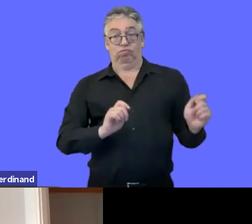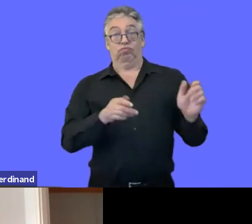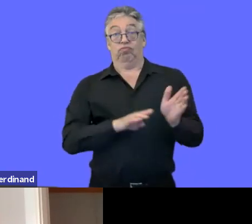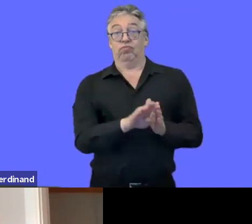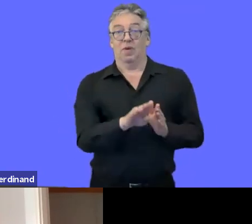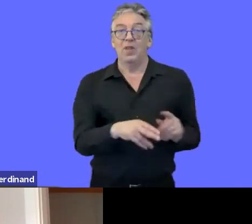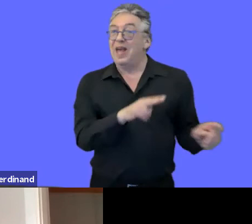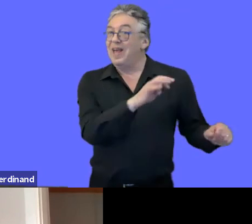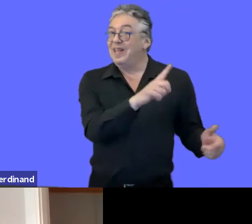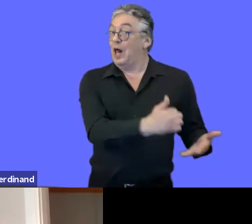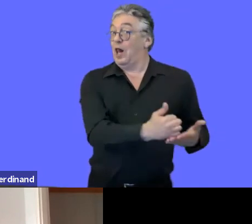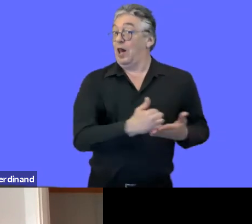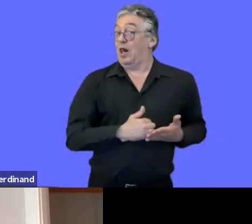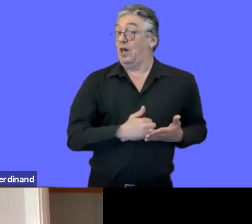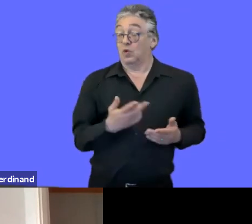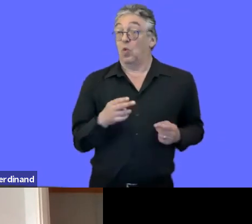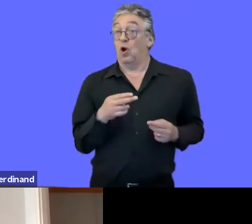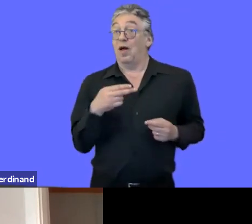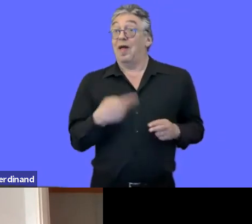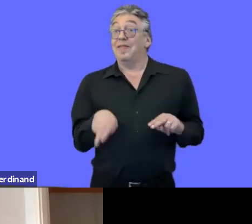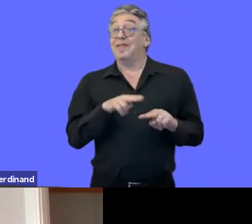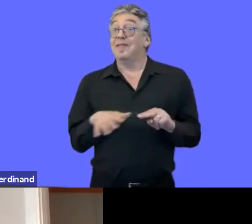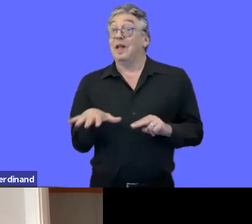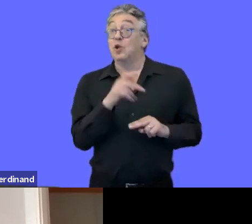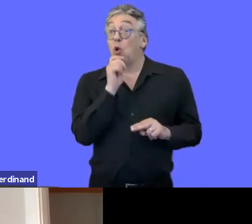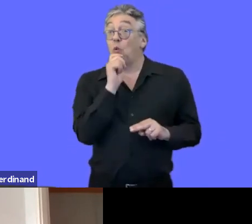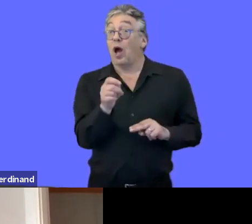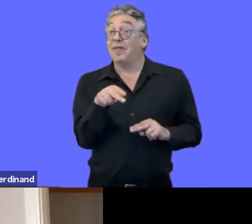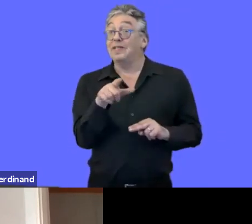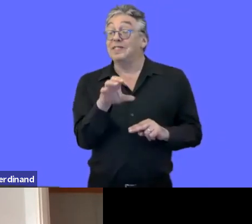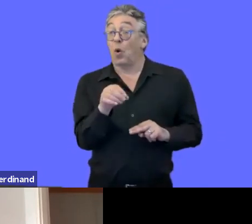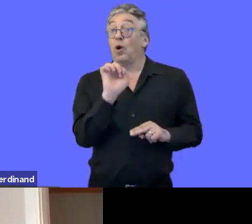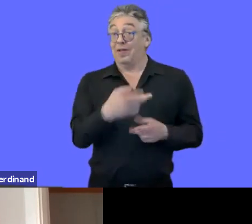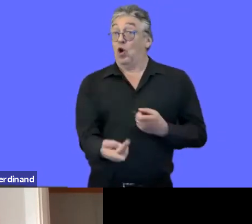enable HCLU, to joining the request despite the risks of reprisals.